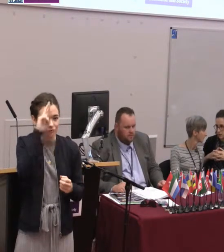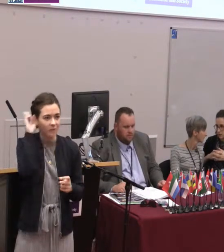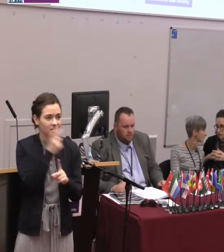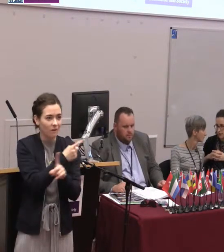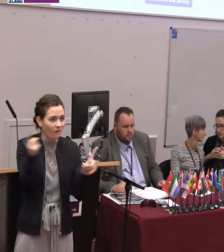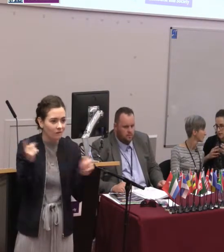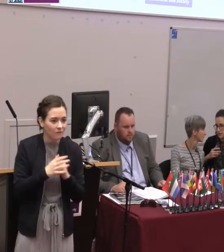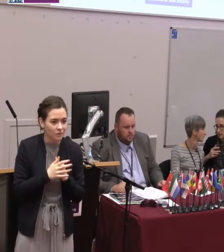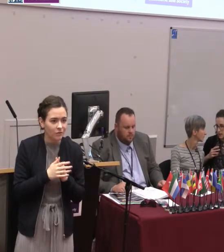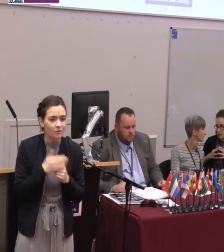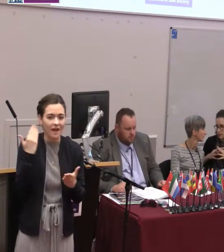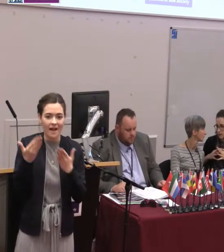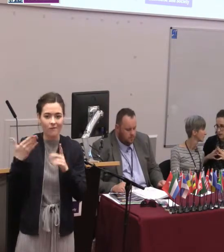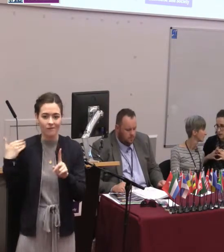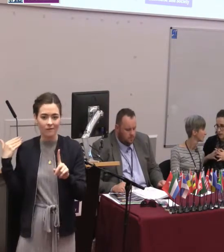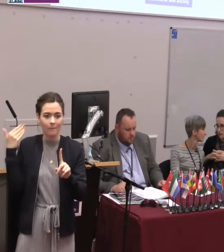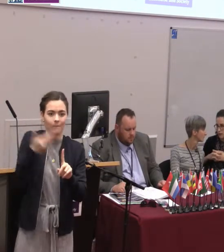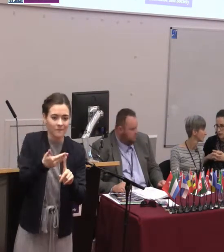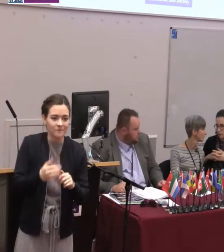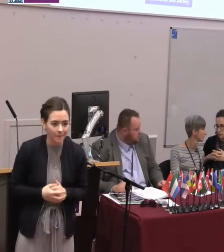how we got there.